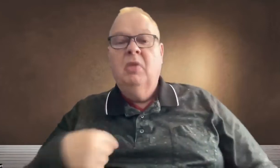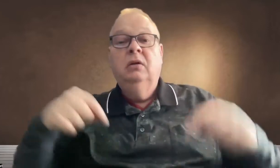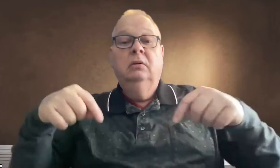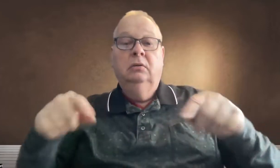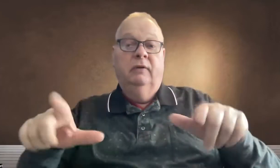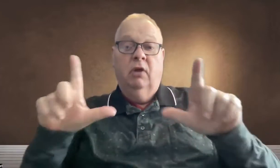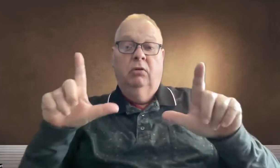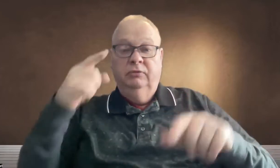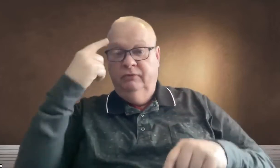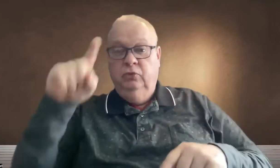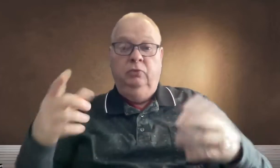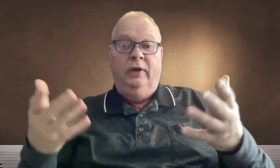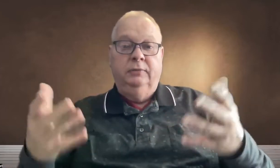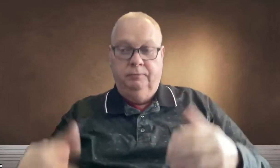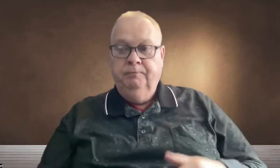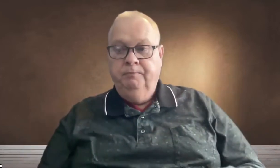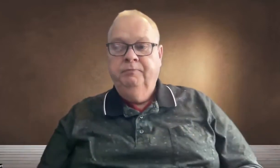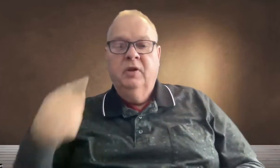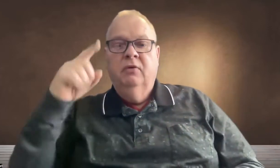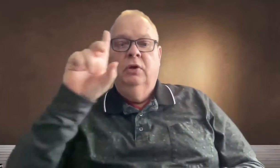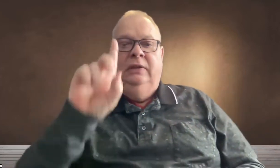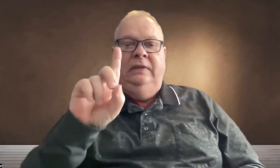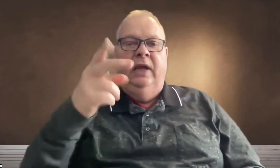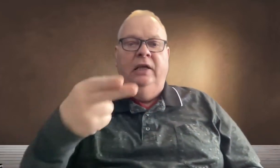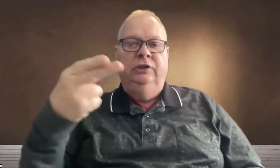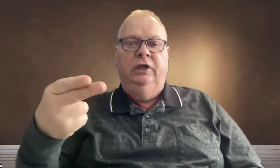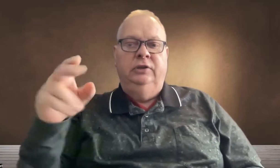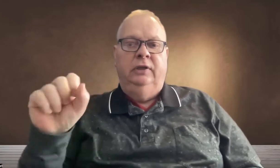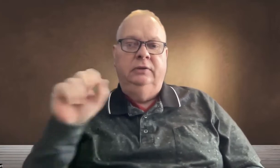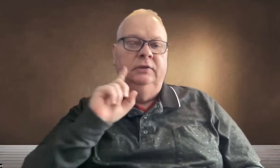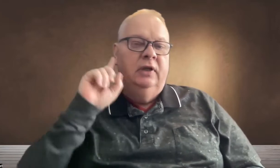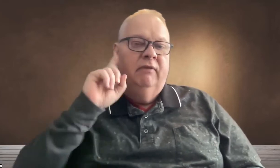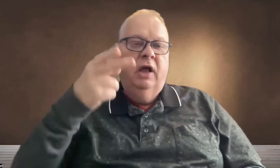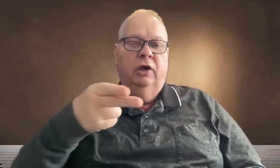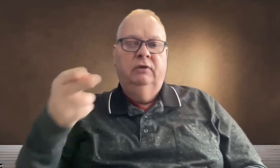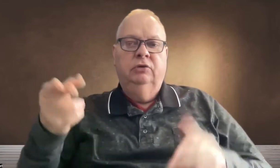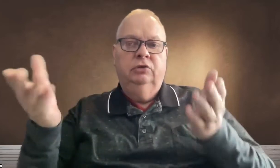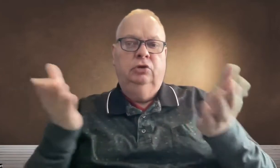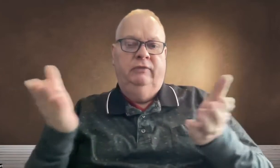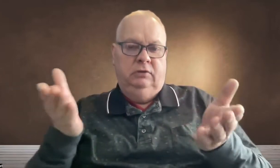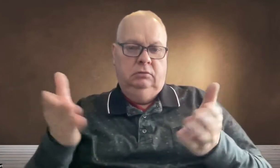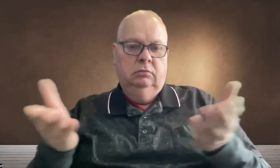This video is to let you know about D&HHS (Deaf and Hard of Hearing Services)